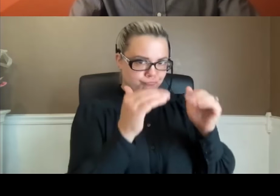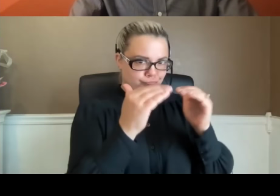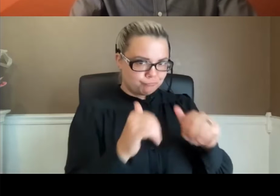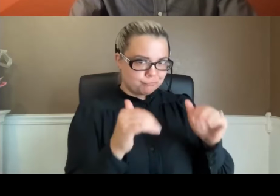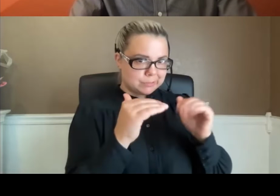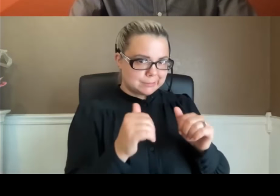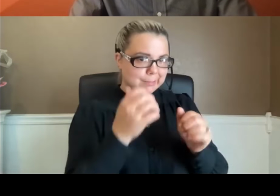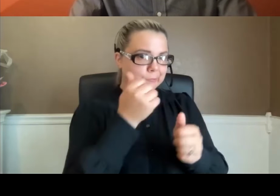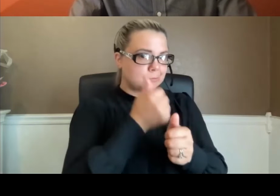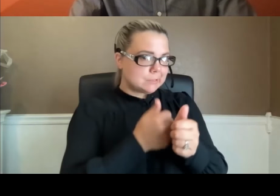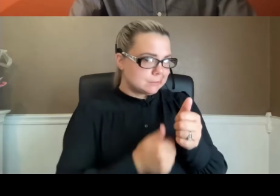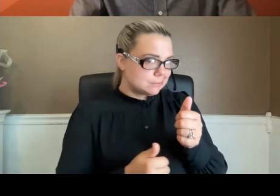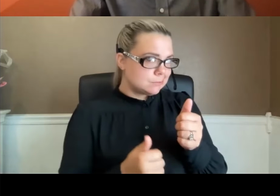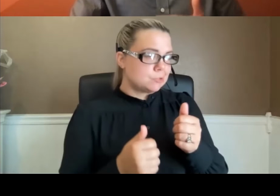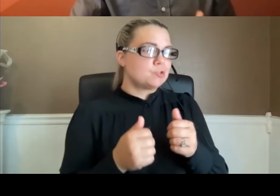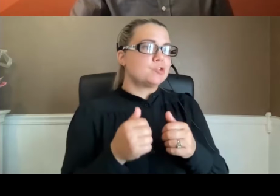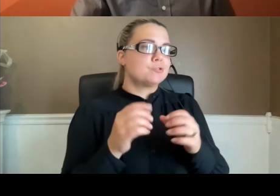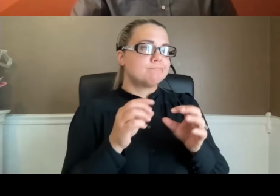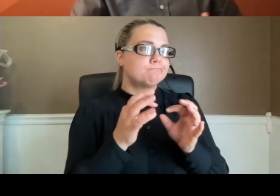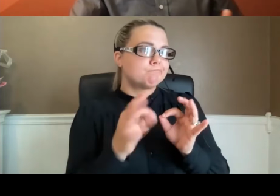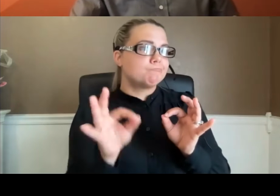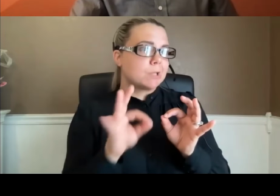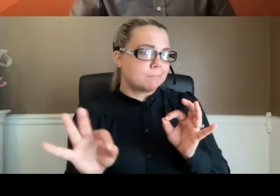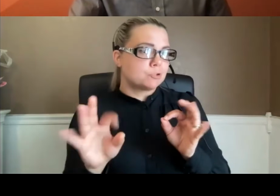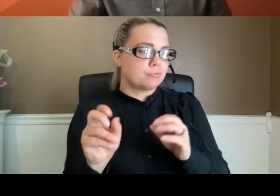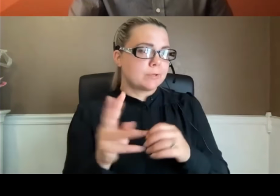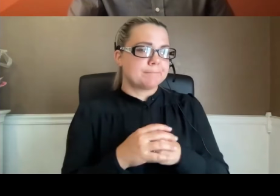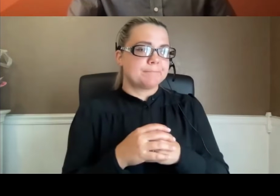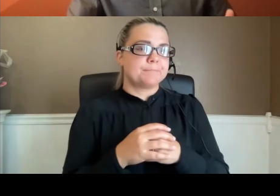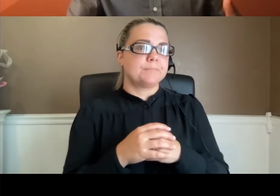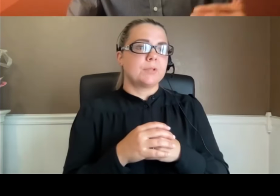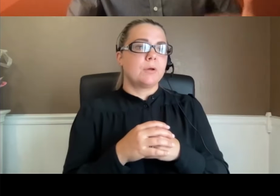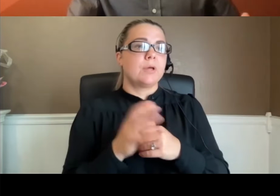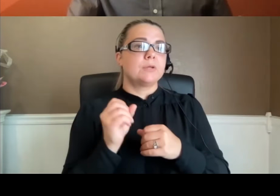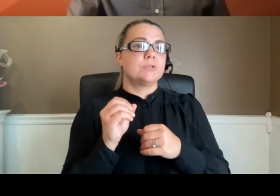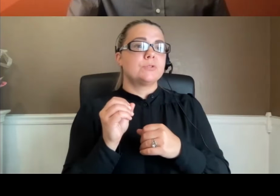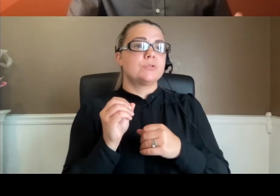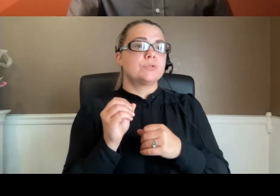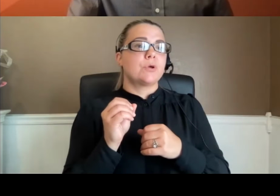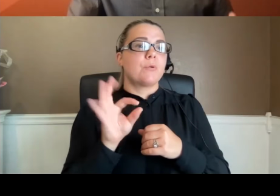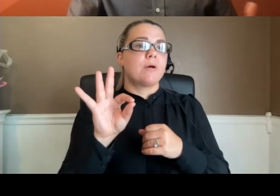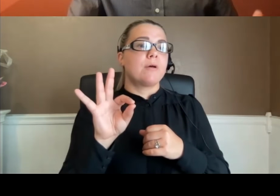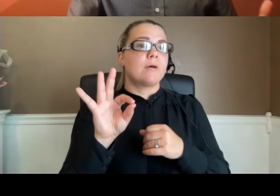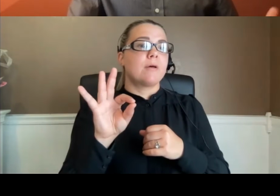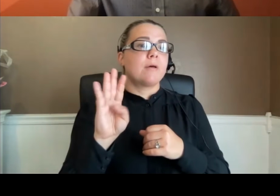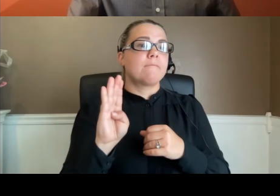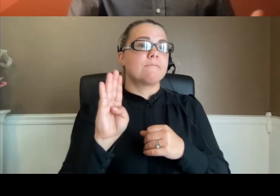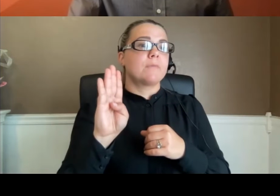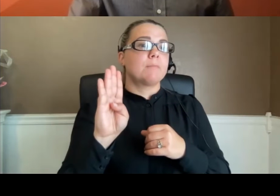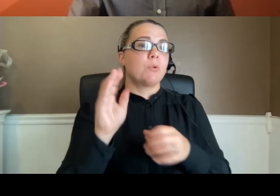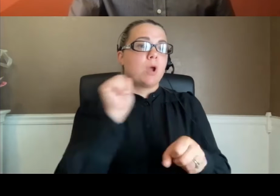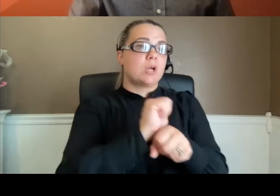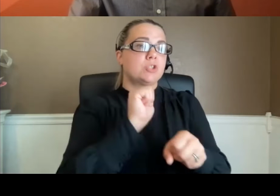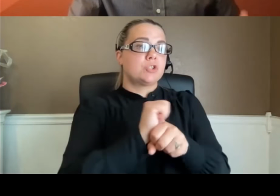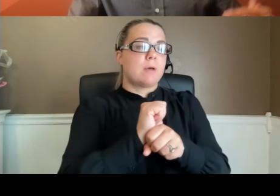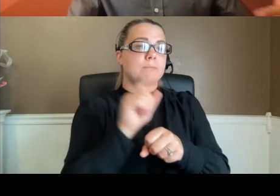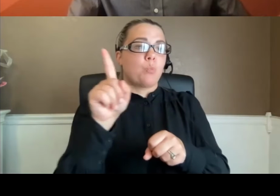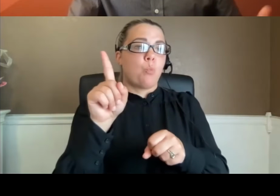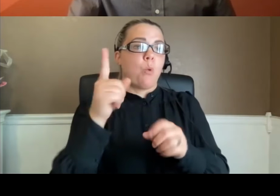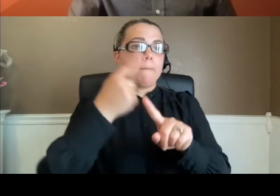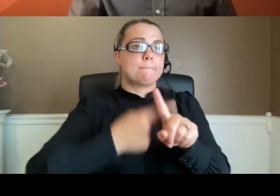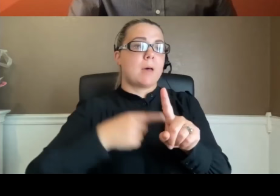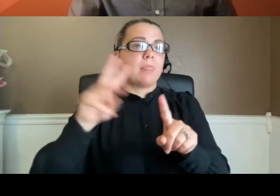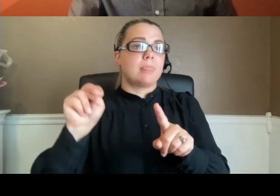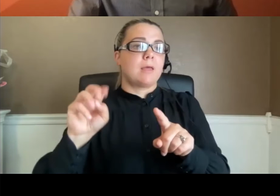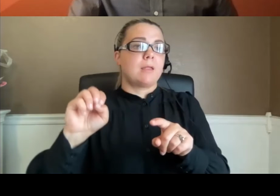of the caption. Okay, all right, so February jobs one month net charge is a bar graph ranking